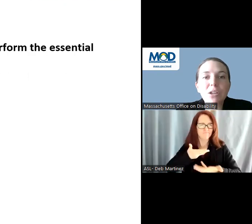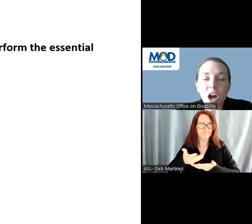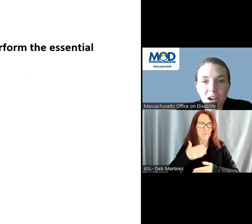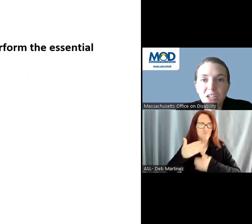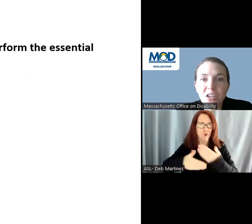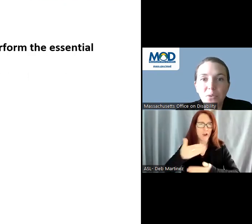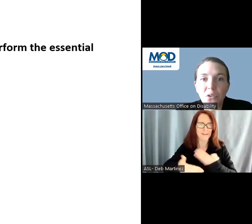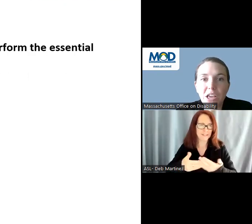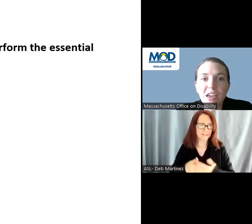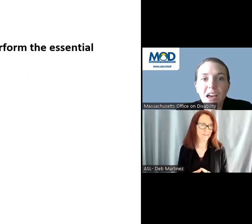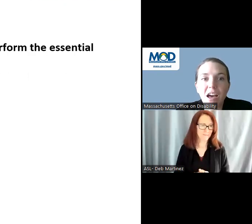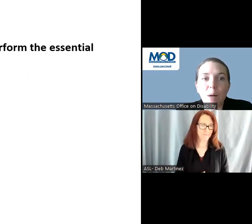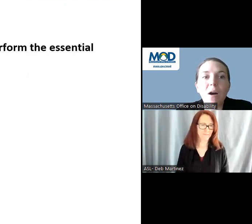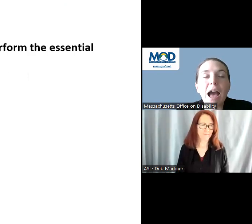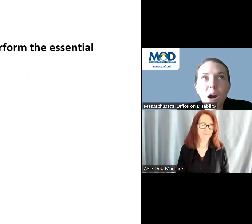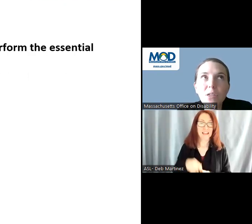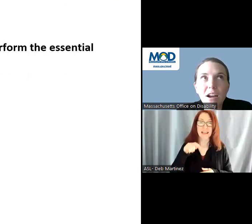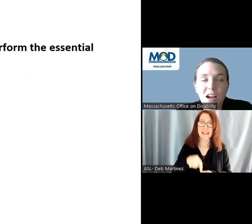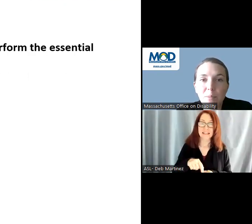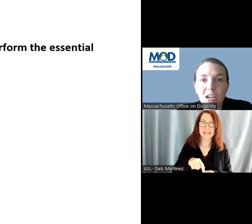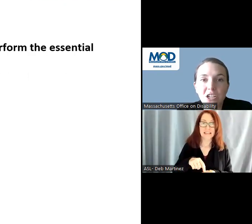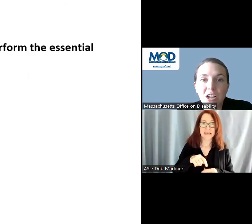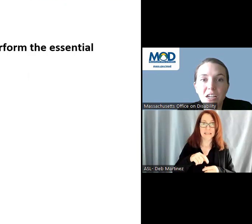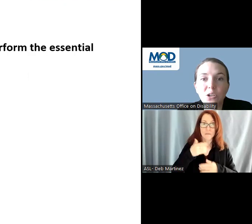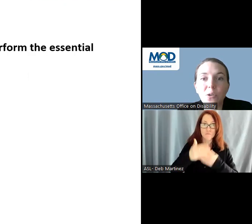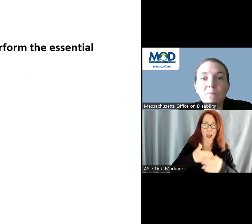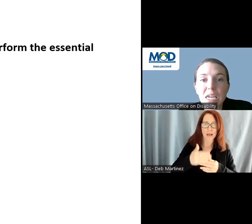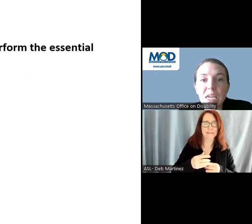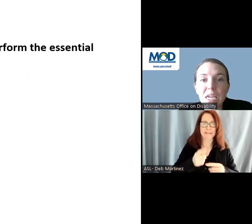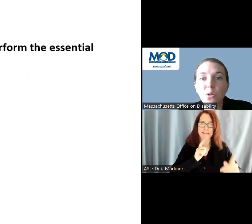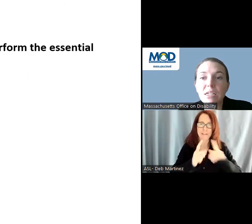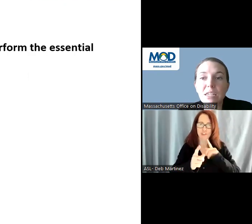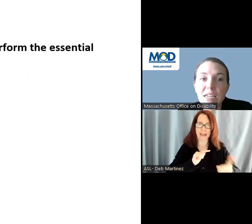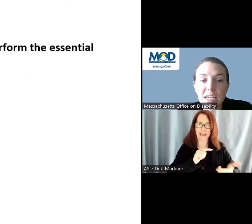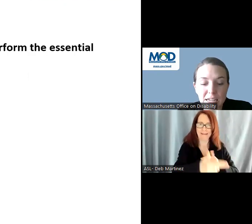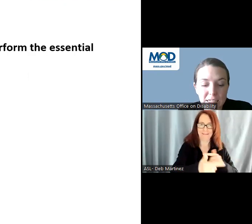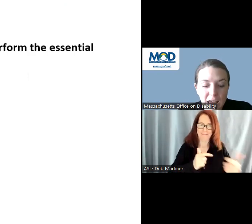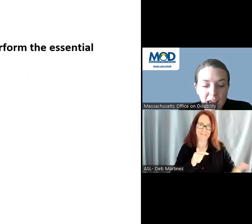employee about how that accommodation is going to meet the employee's needs and allow them to